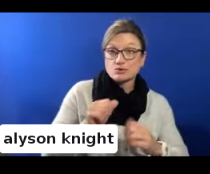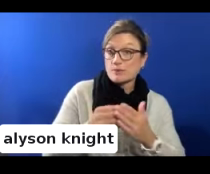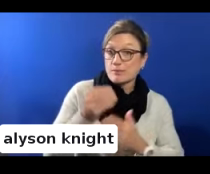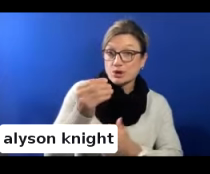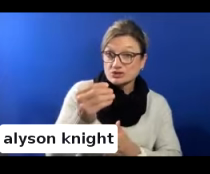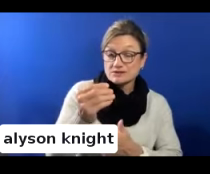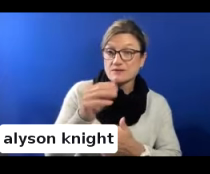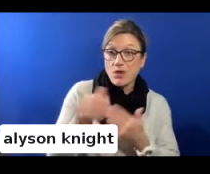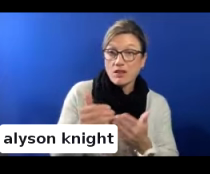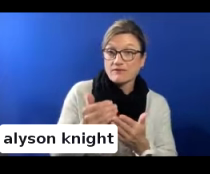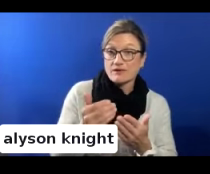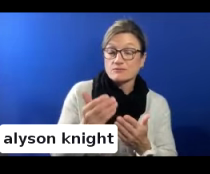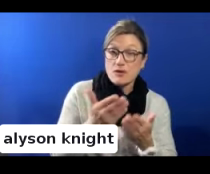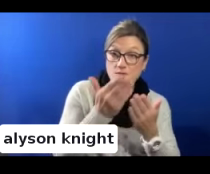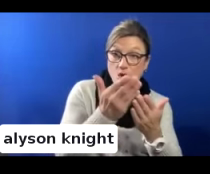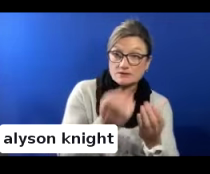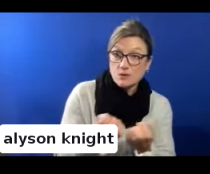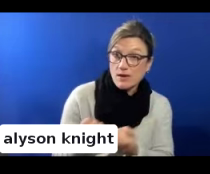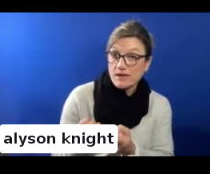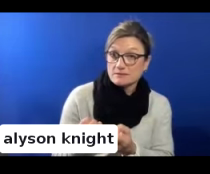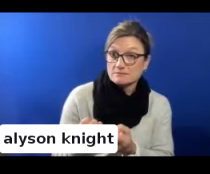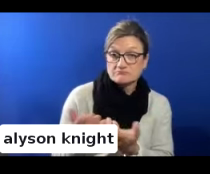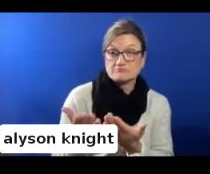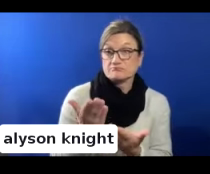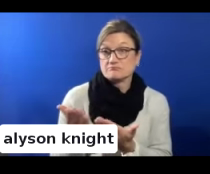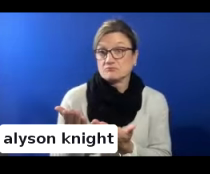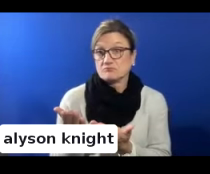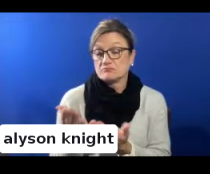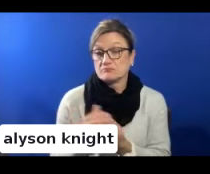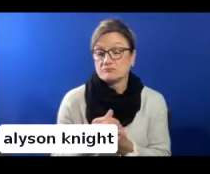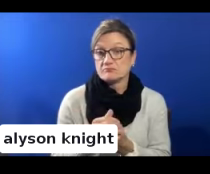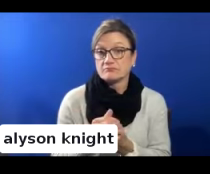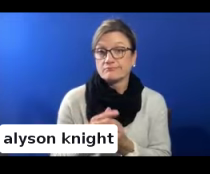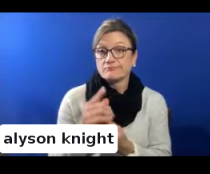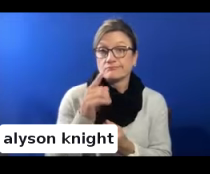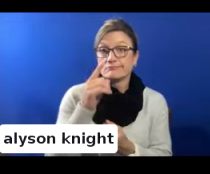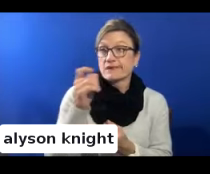equipment, whatever it was, because it was no longer available.